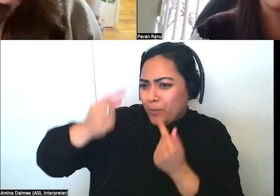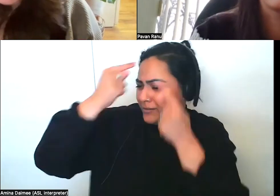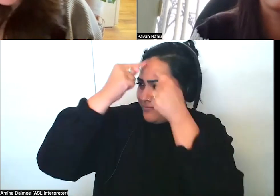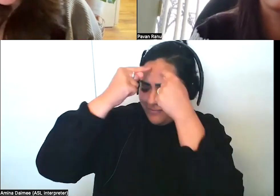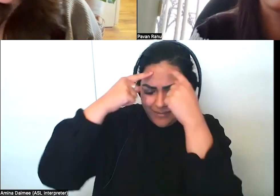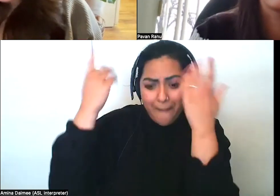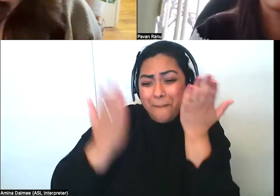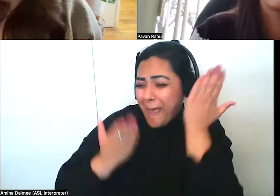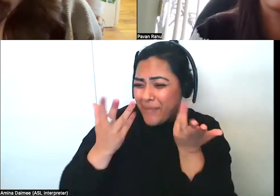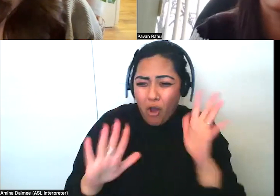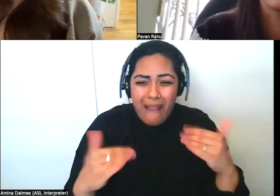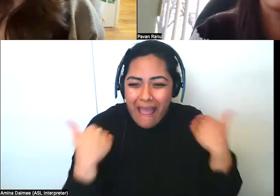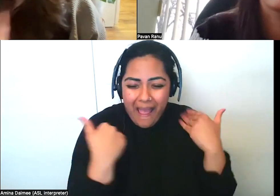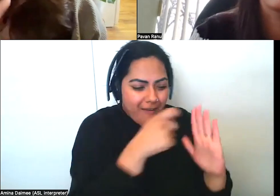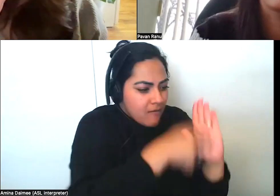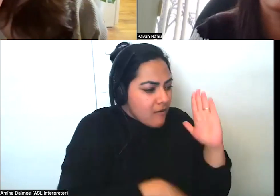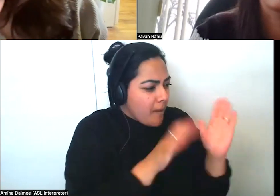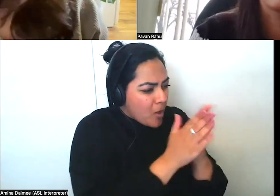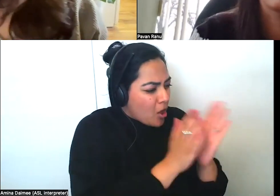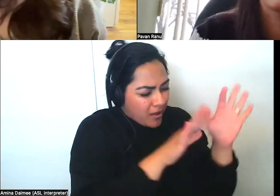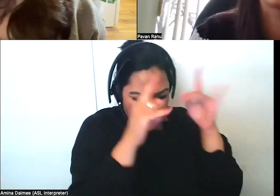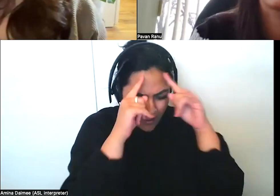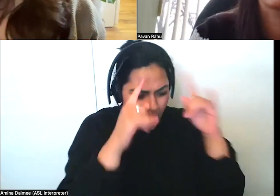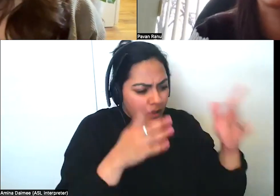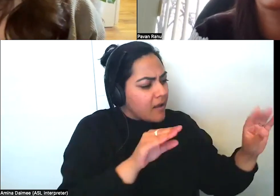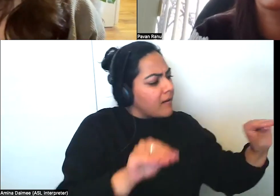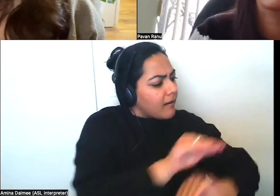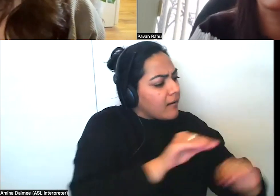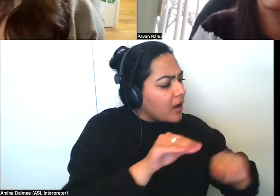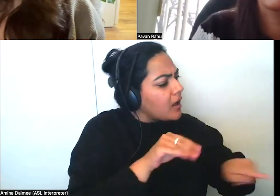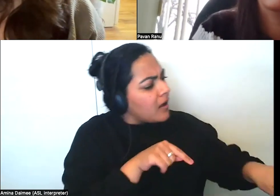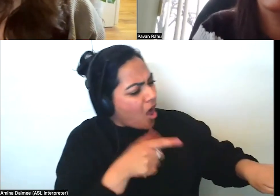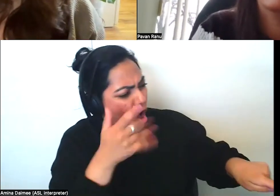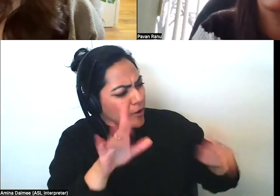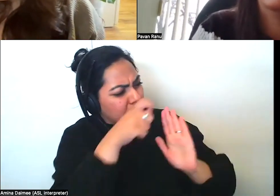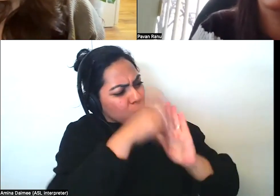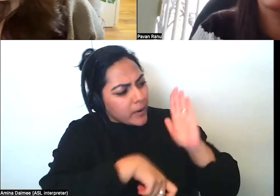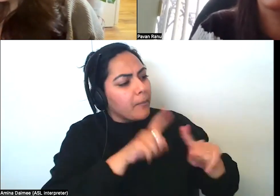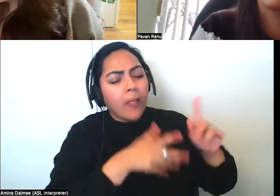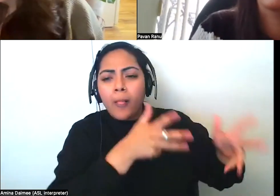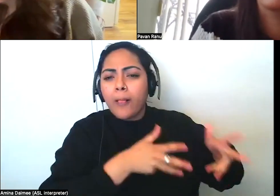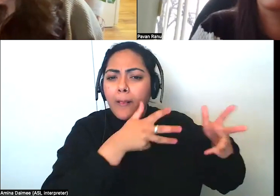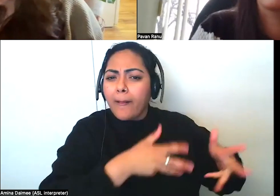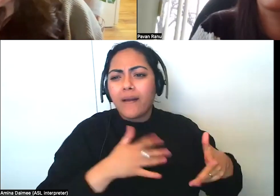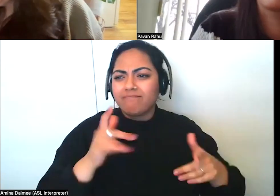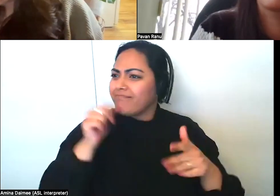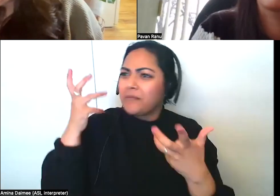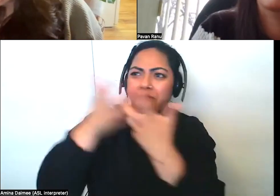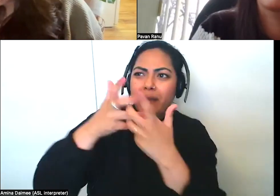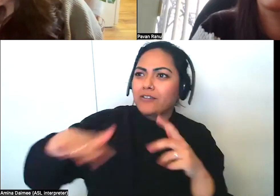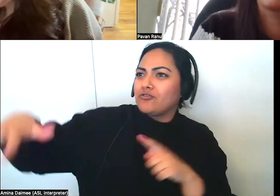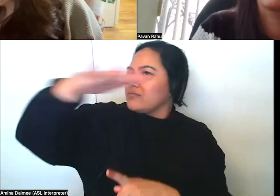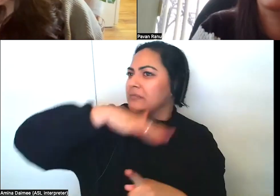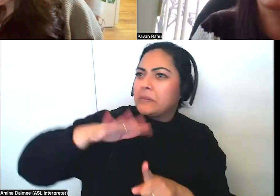so repositioning those may be a great quick win for you. This is another great related question.